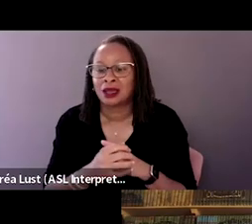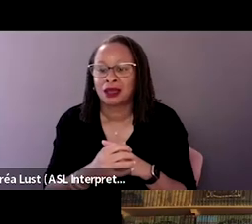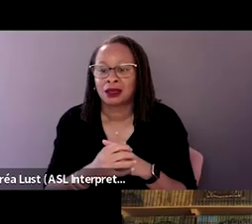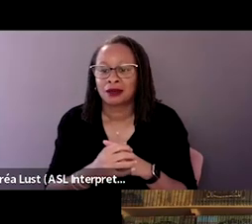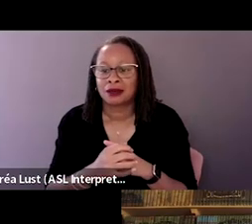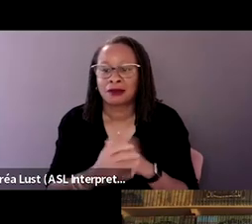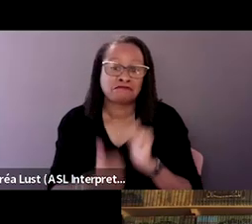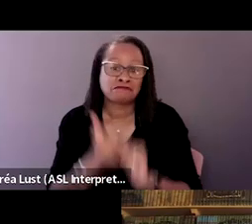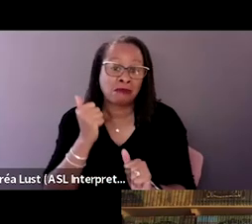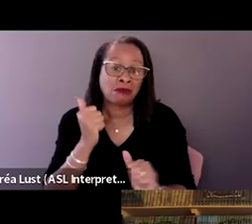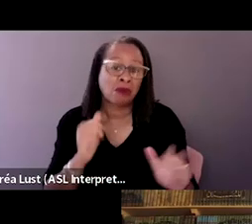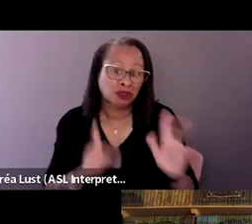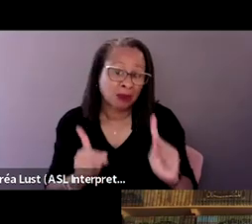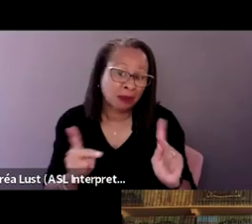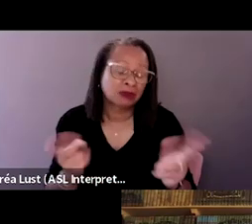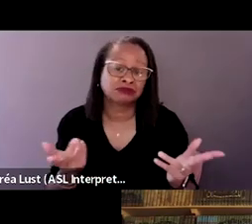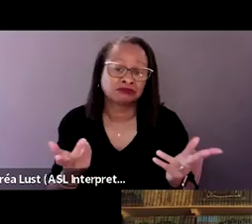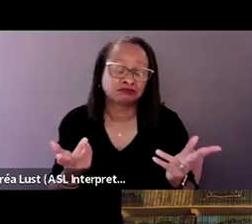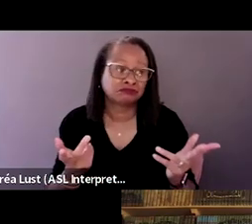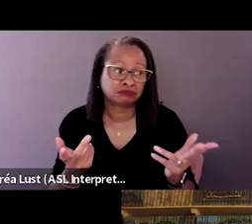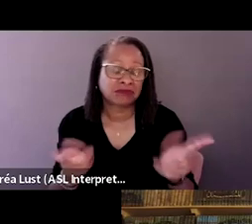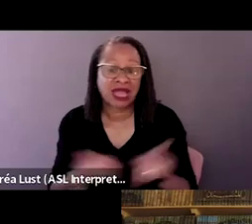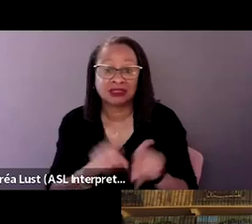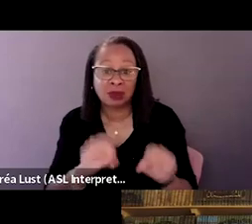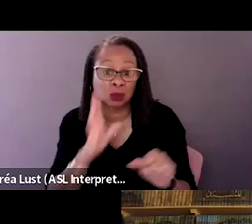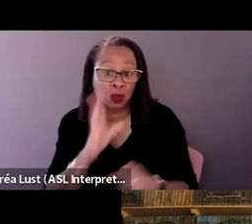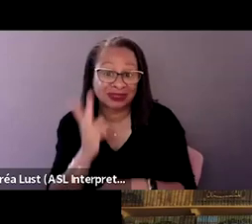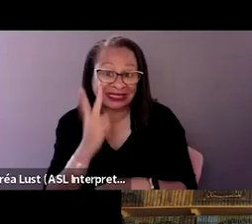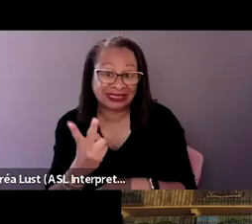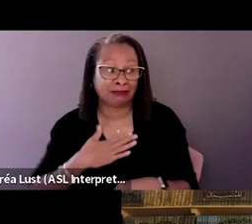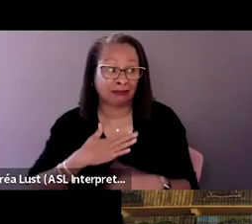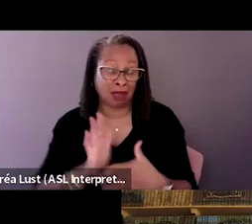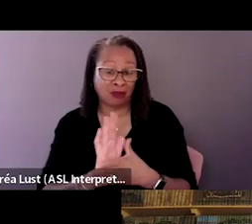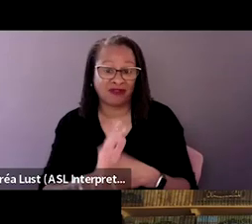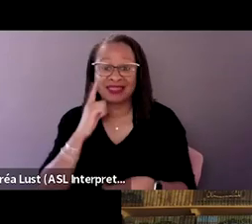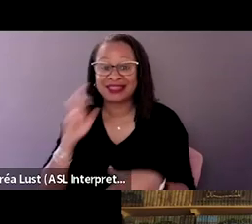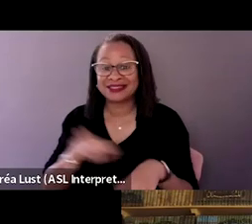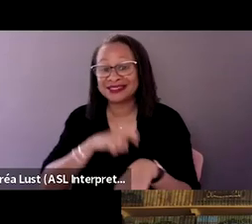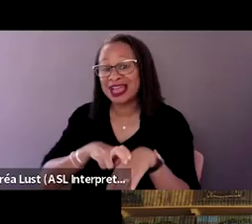most people as possible to see it. I think it's natural to want to start a conversation